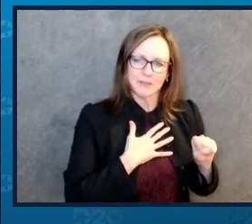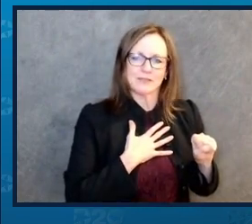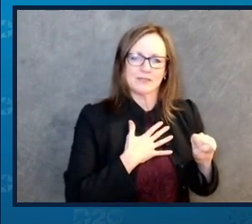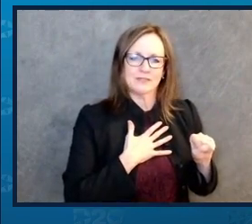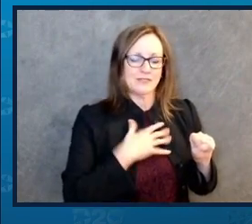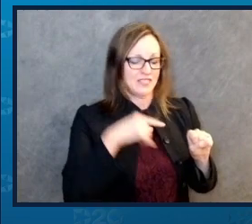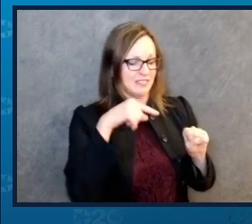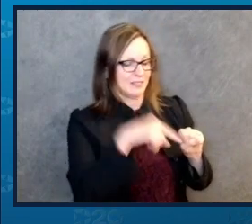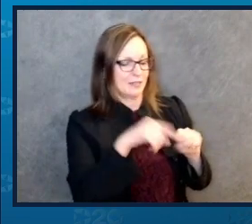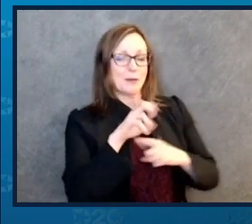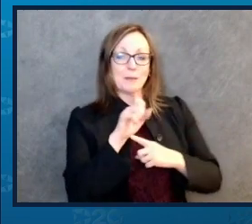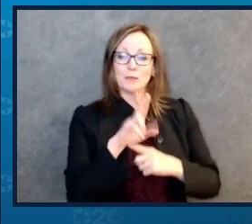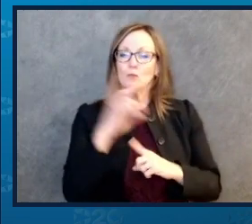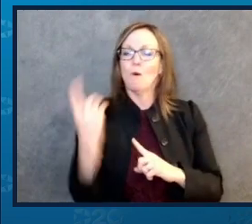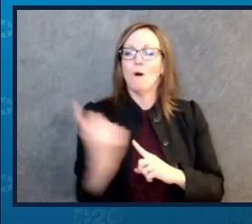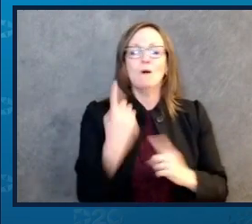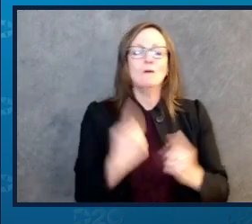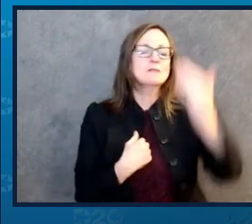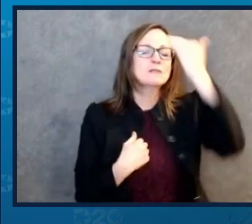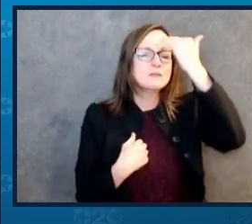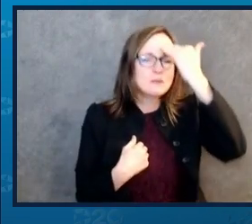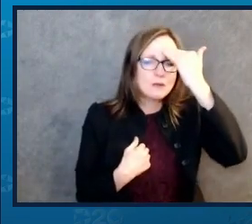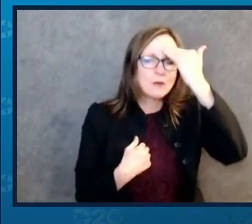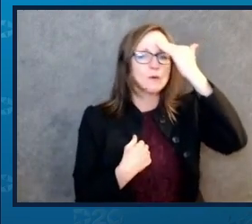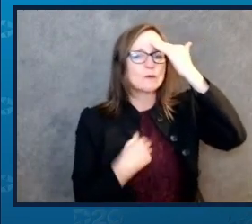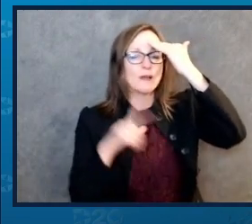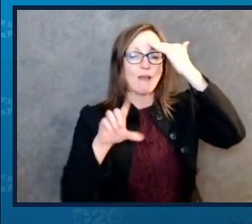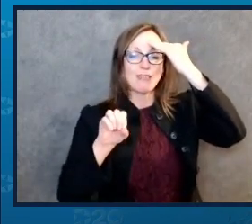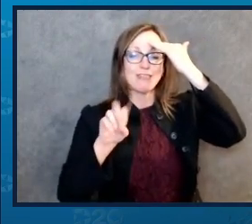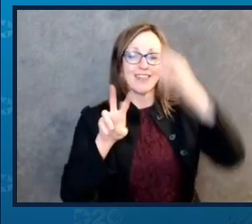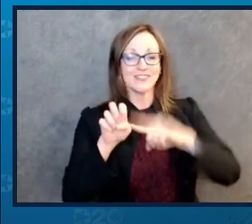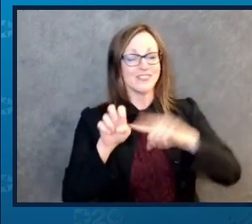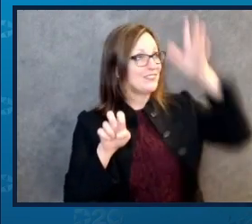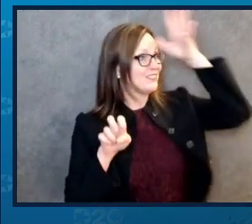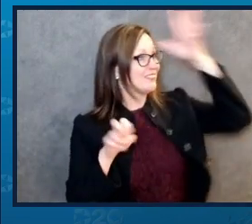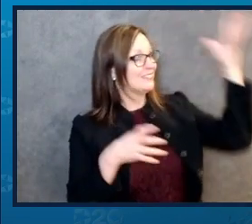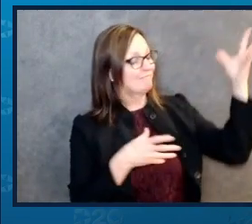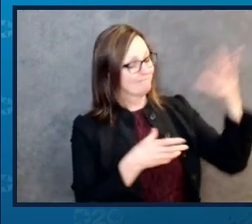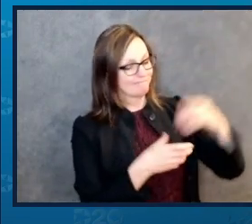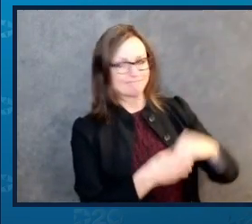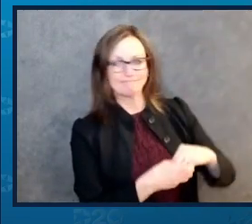WAS GOING BACK AND FORTH.